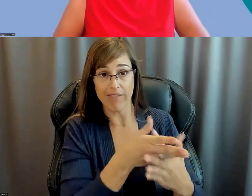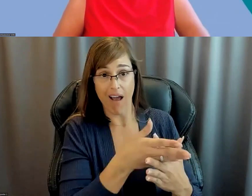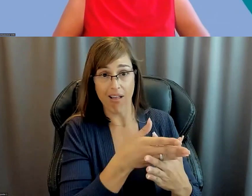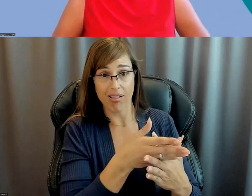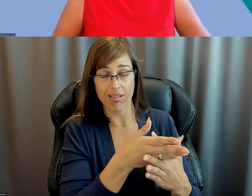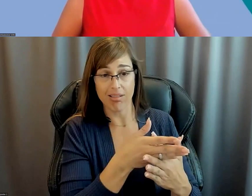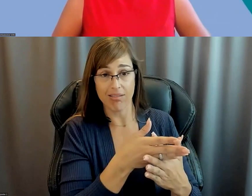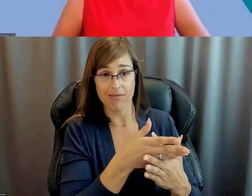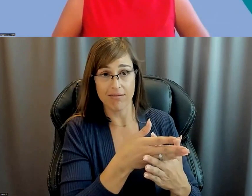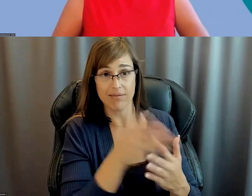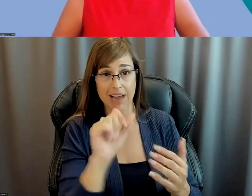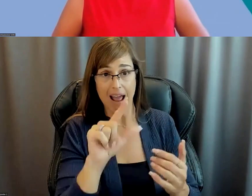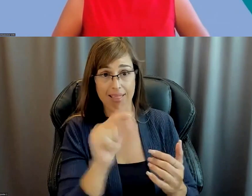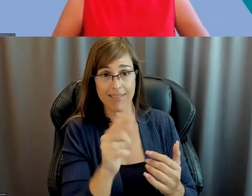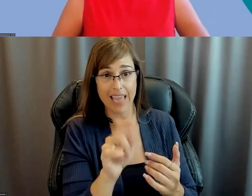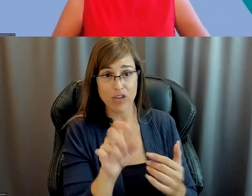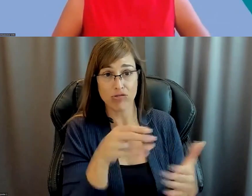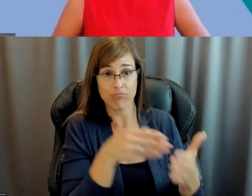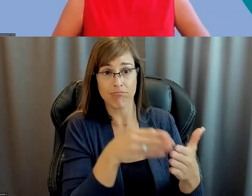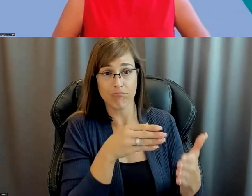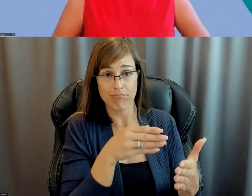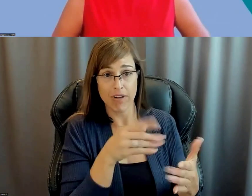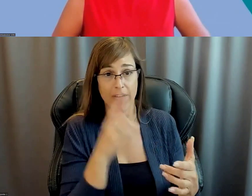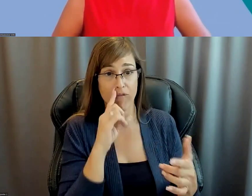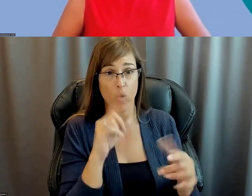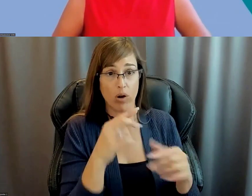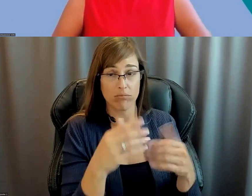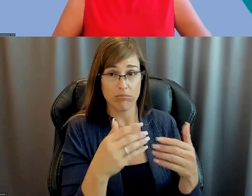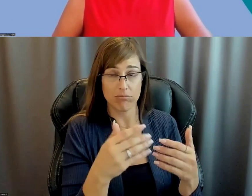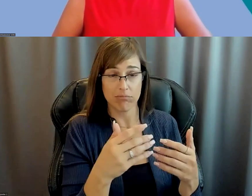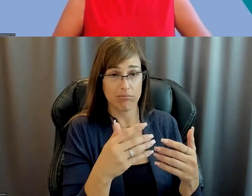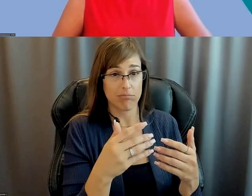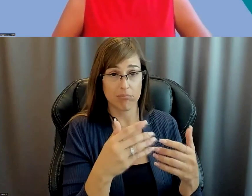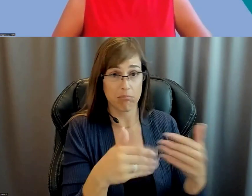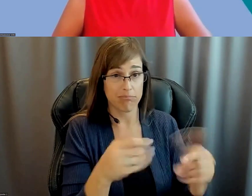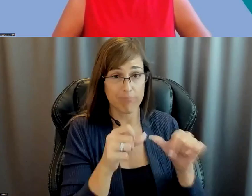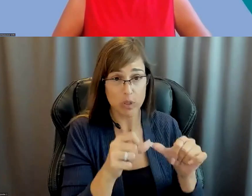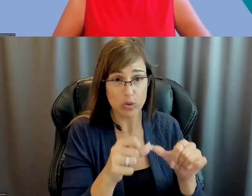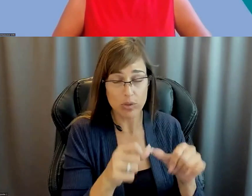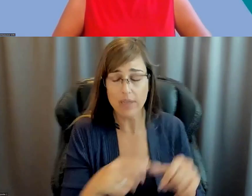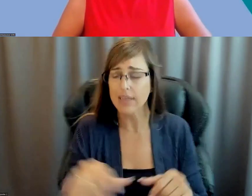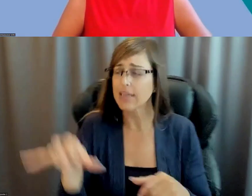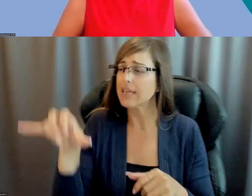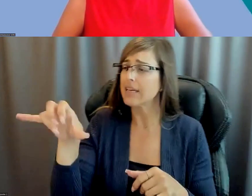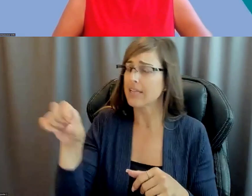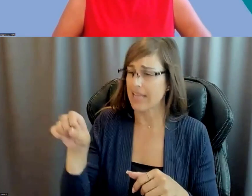within for it to be pursued? Dr. Ranjini Ambalavanar: Yeah, there is a 6-year